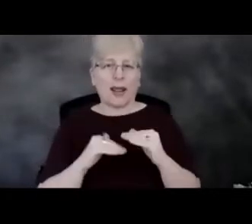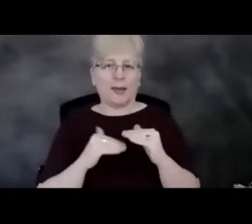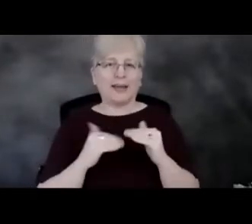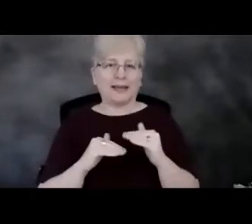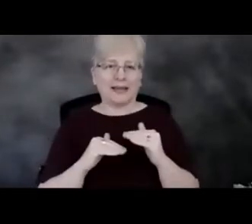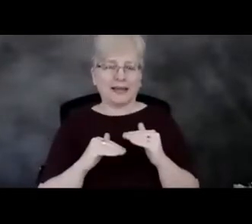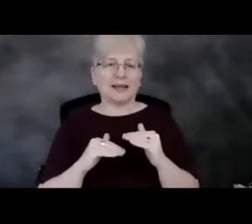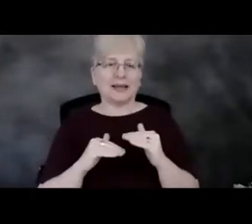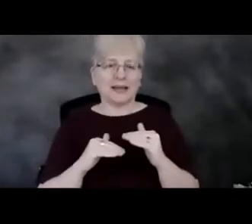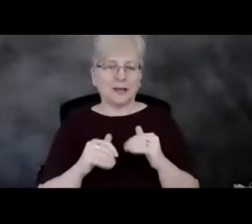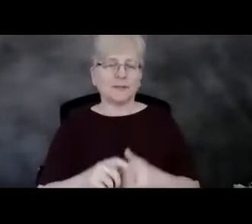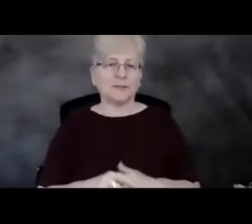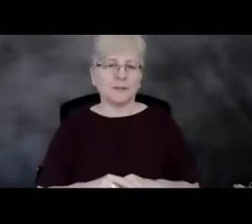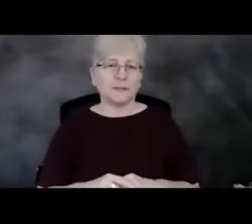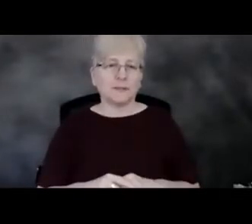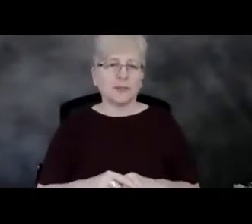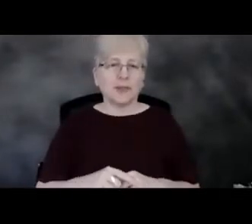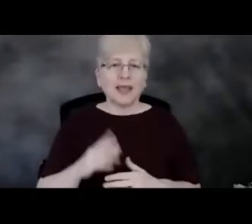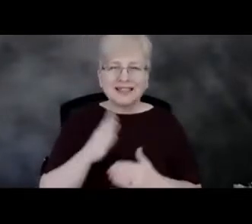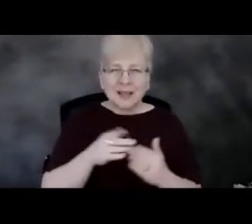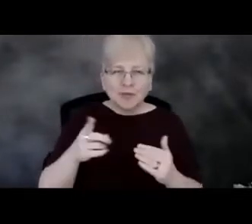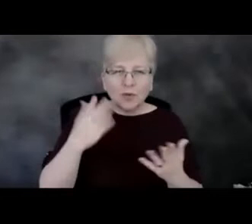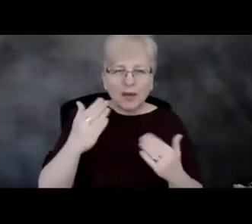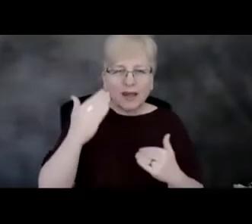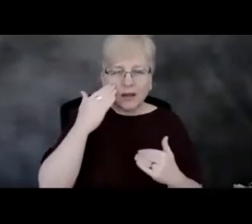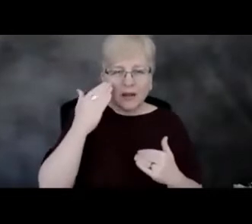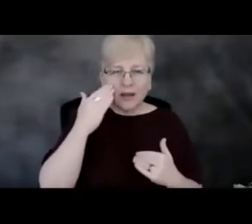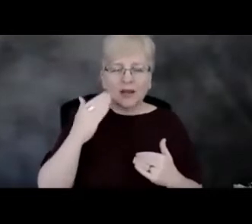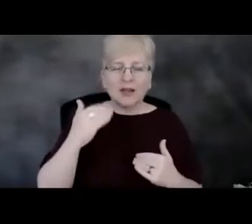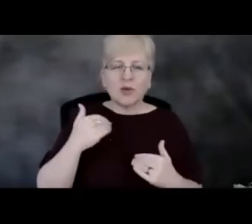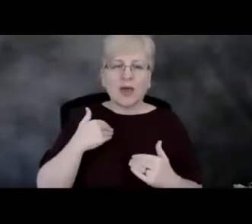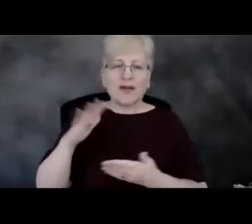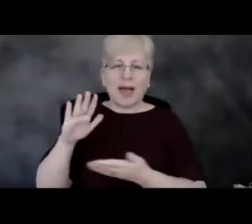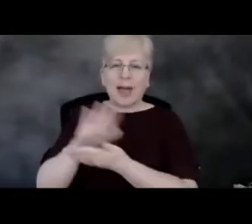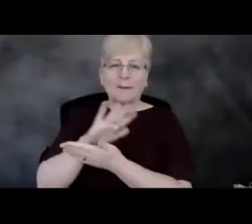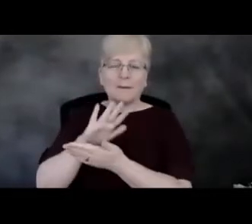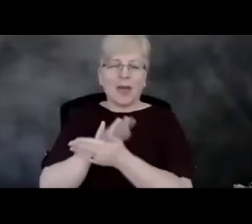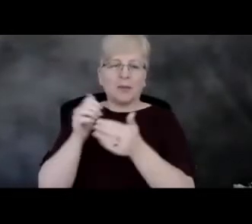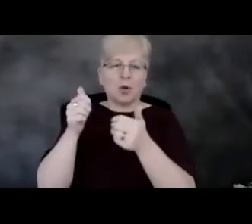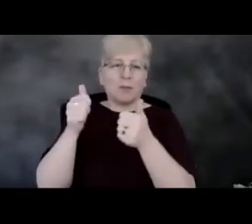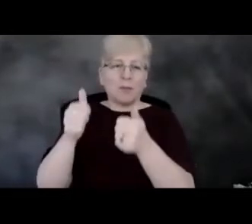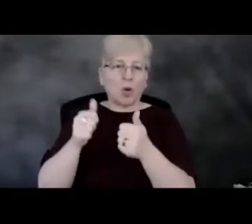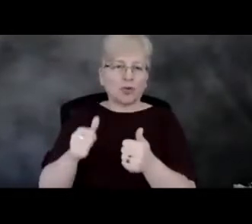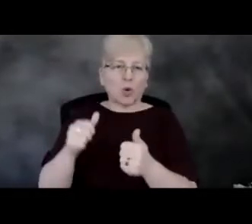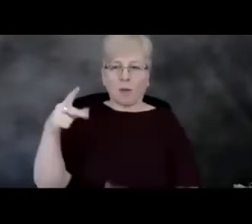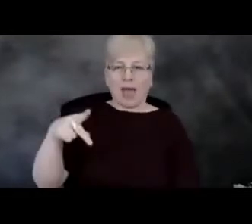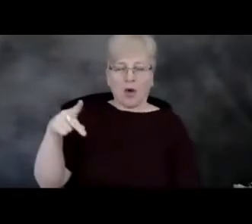with the dilemma of doing a paper poster or a PowerPoint and running out of space.